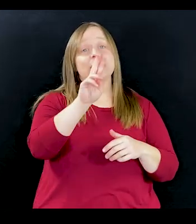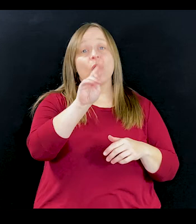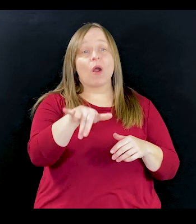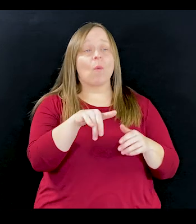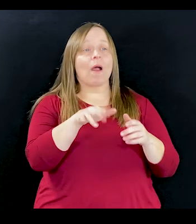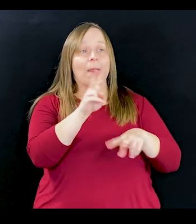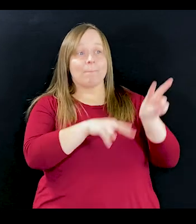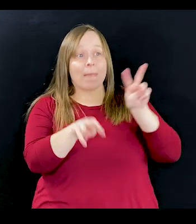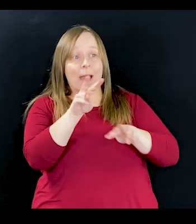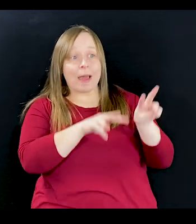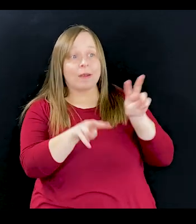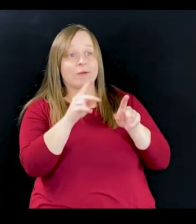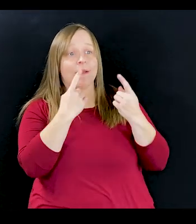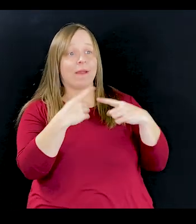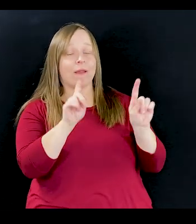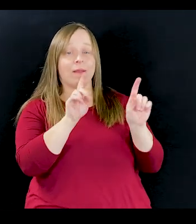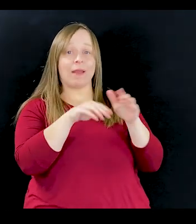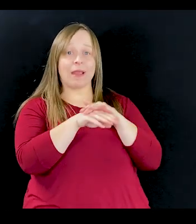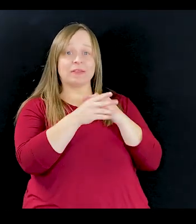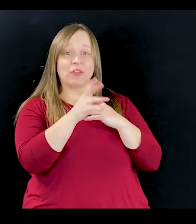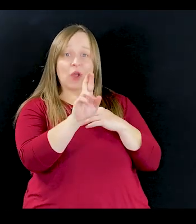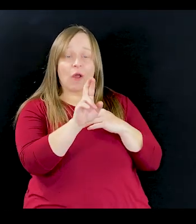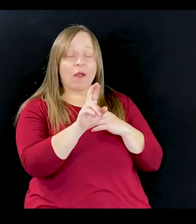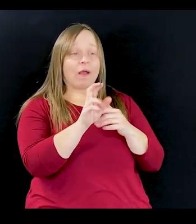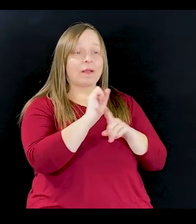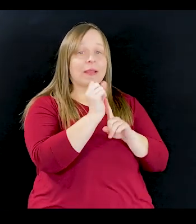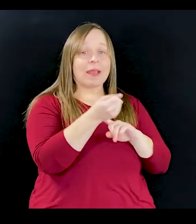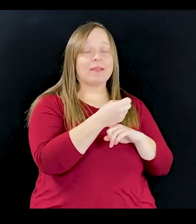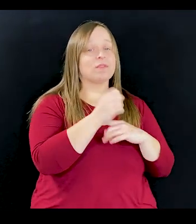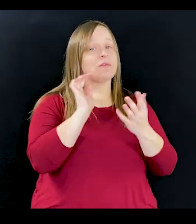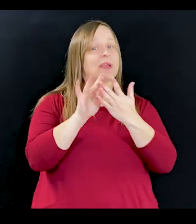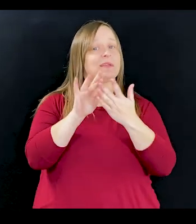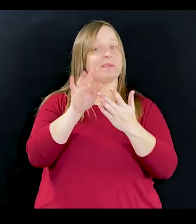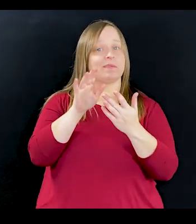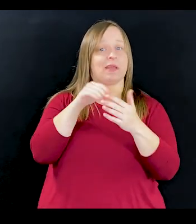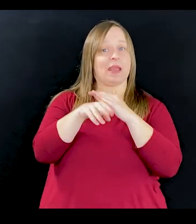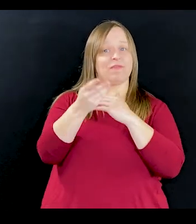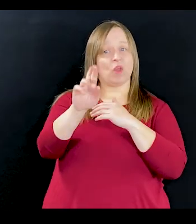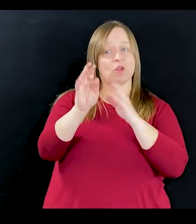DRNY can monitor a client's ACCES-VR case. And DRNY can also contact ACCES-VR